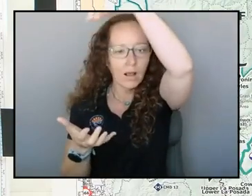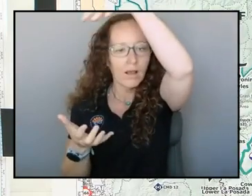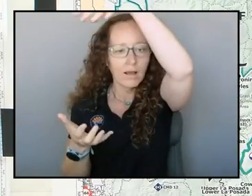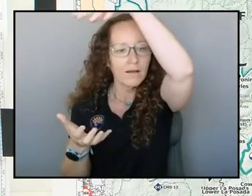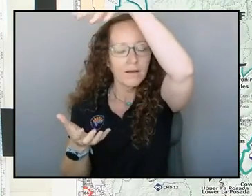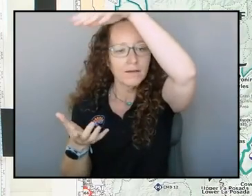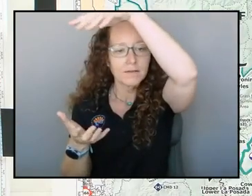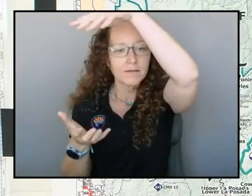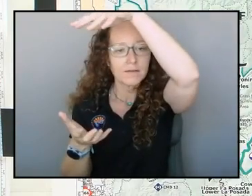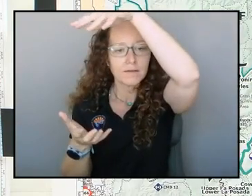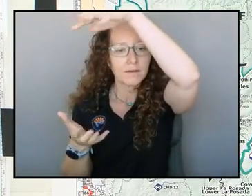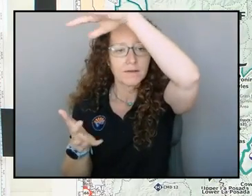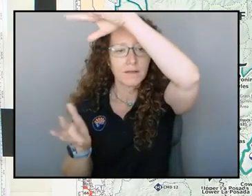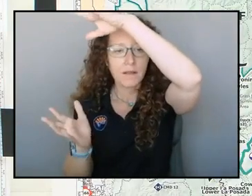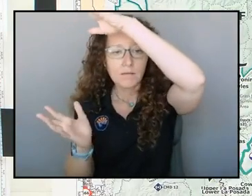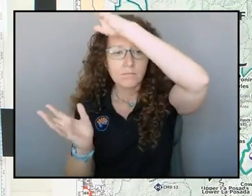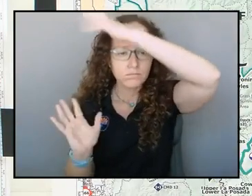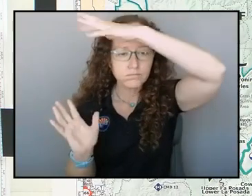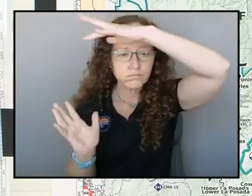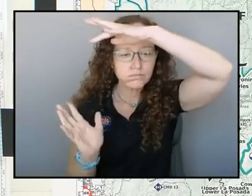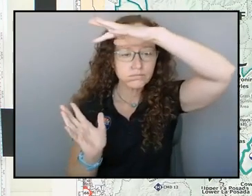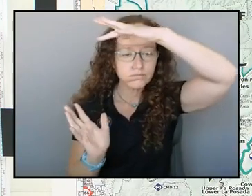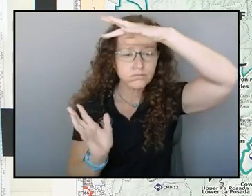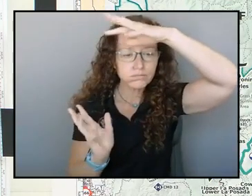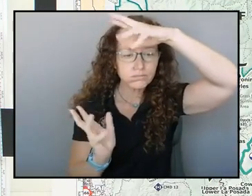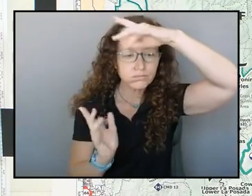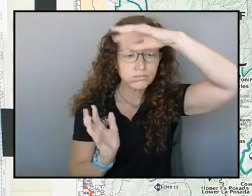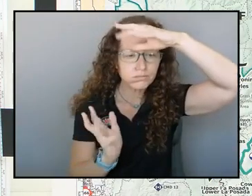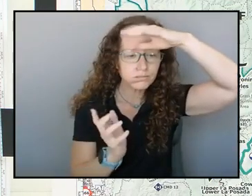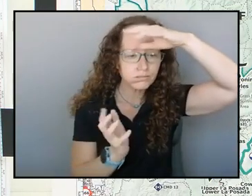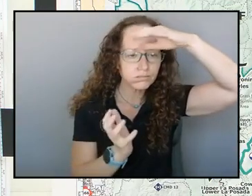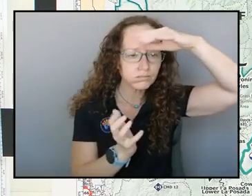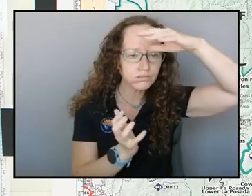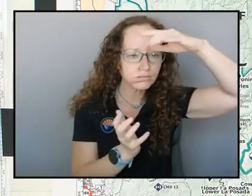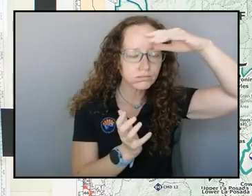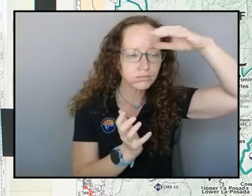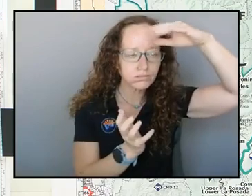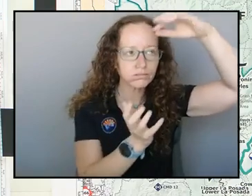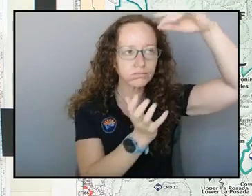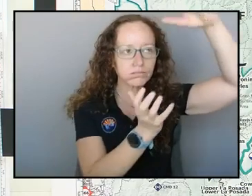there, it was able to push off and track northeast. Unfortunately